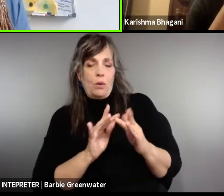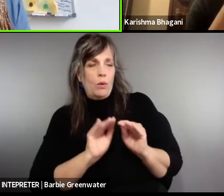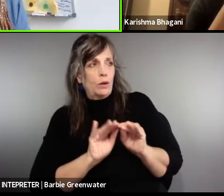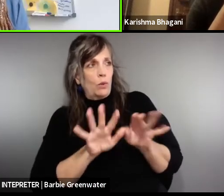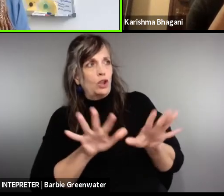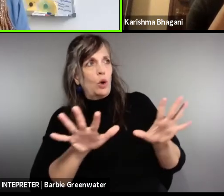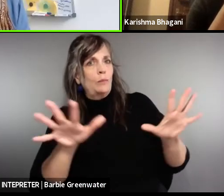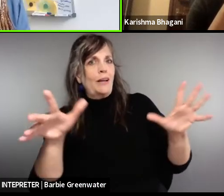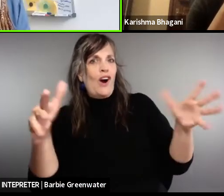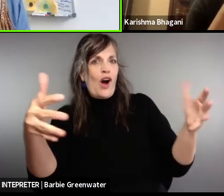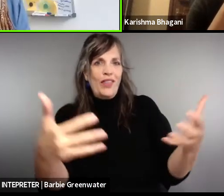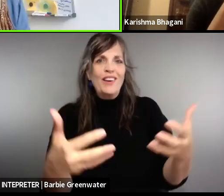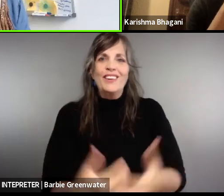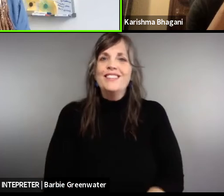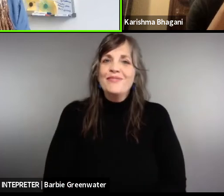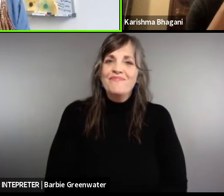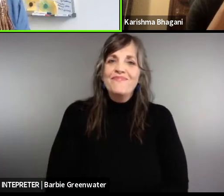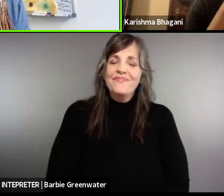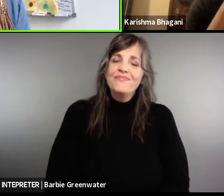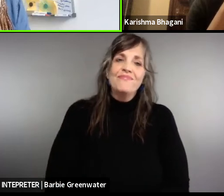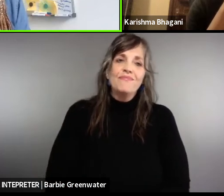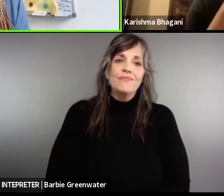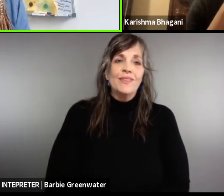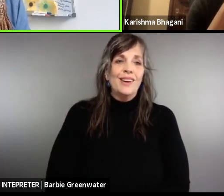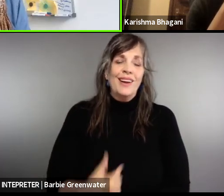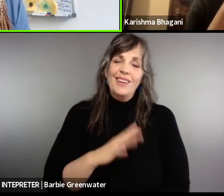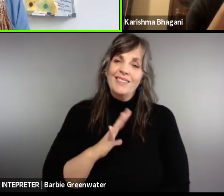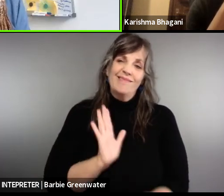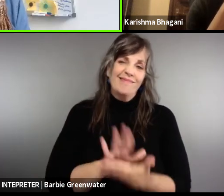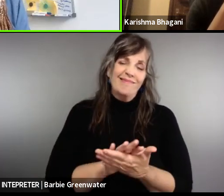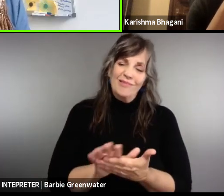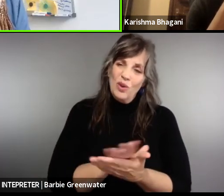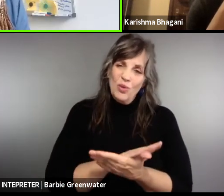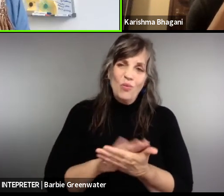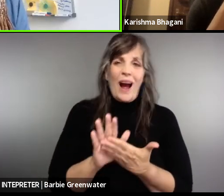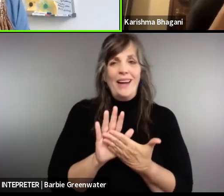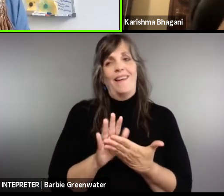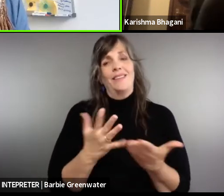which I think is quite nice as a really nice outcome